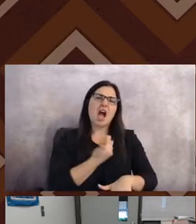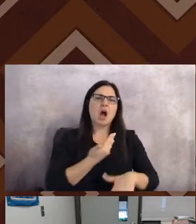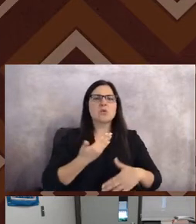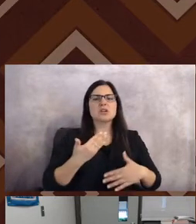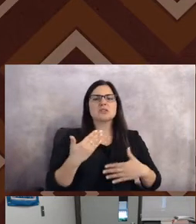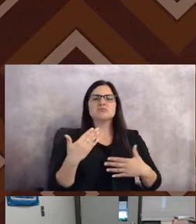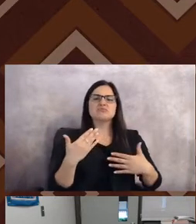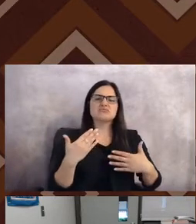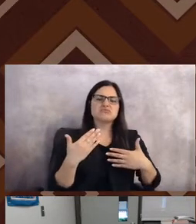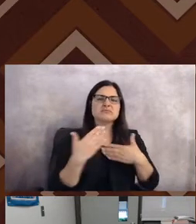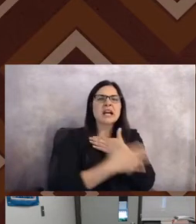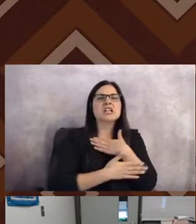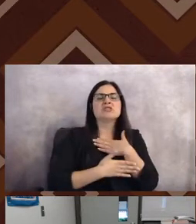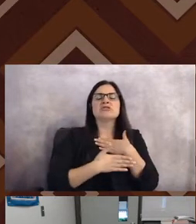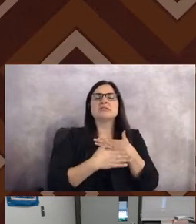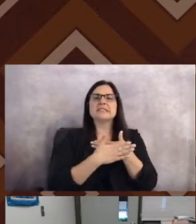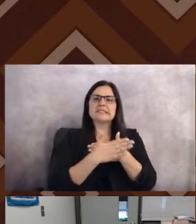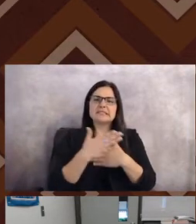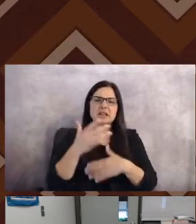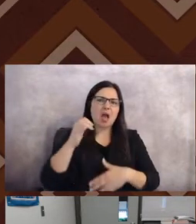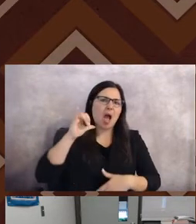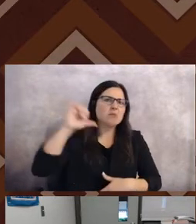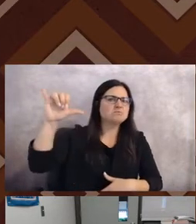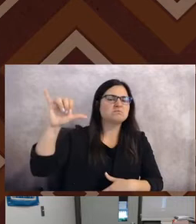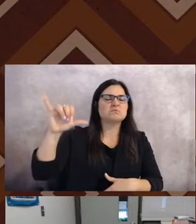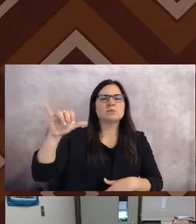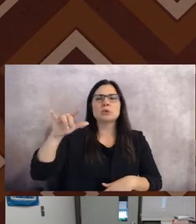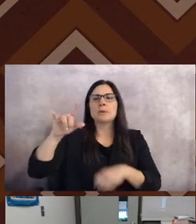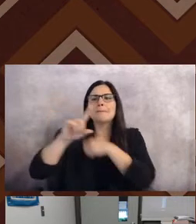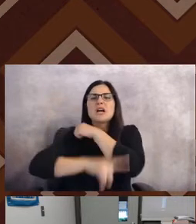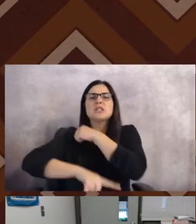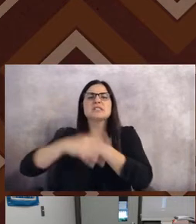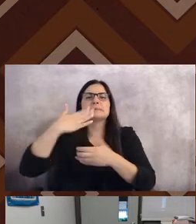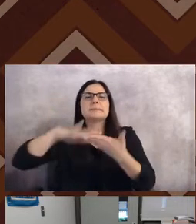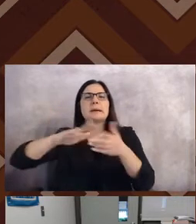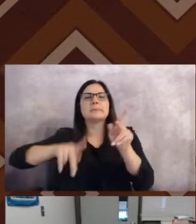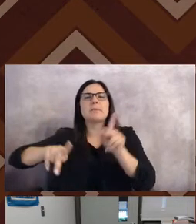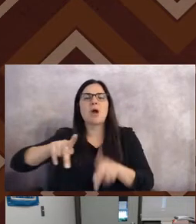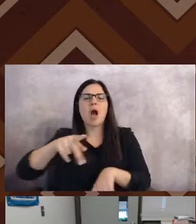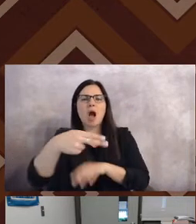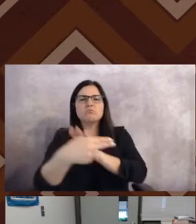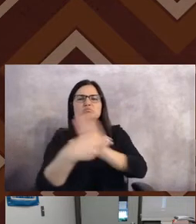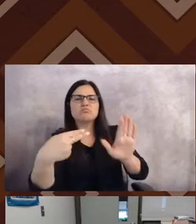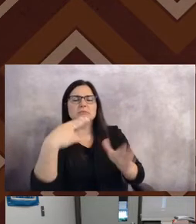Then just to punish the bad people, you're the bad people.